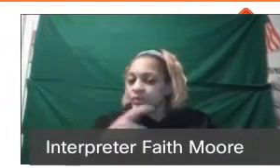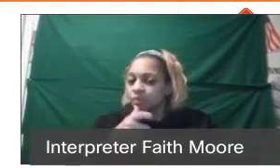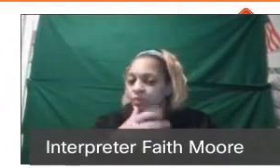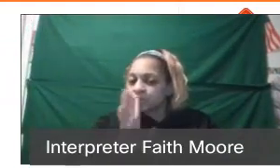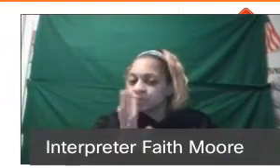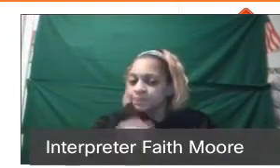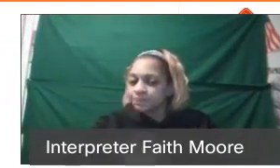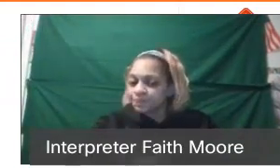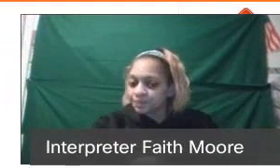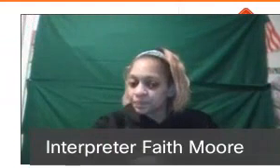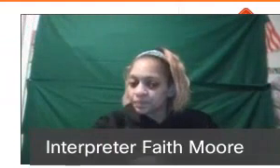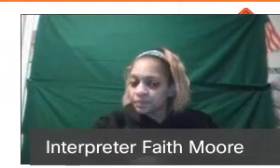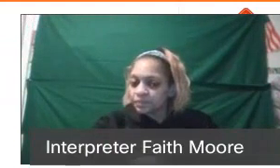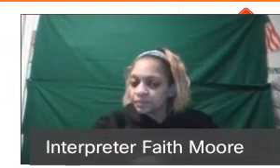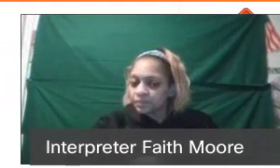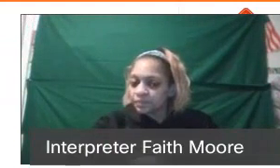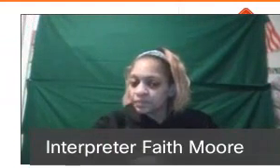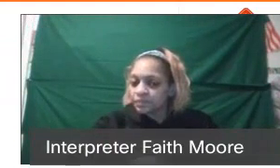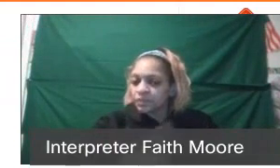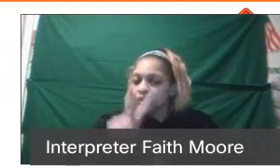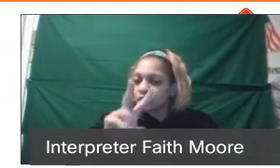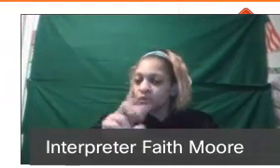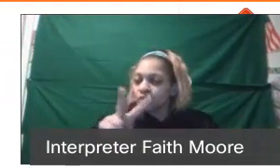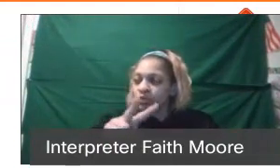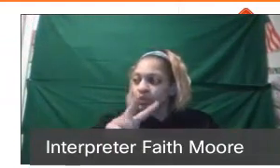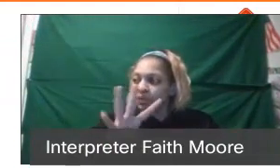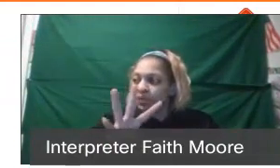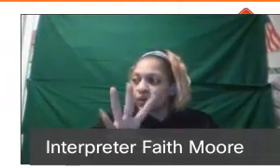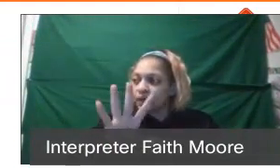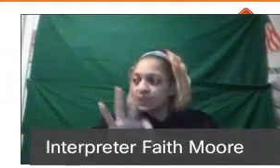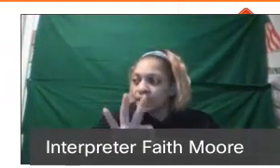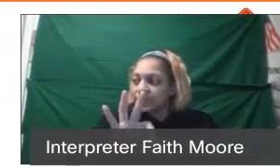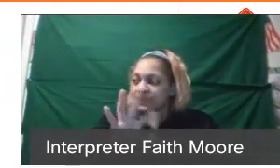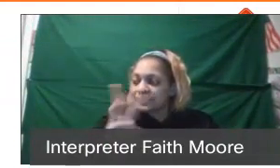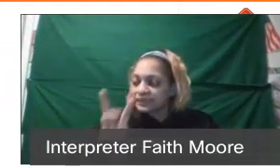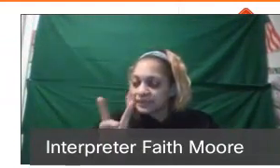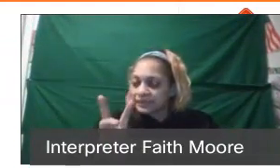Hello call and user 22596 we will unmute you.